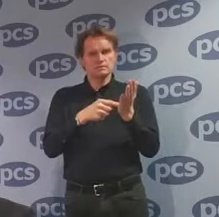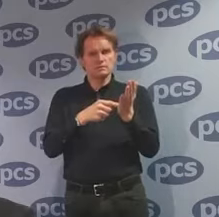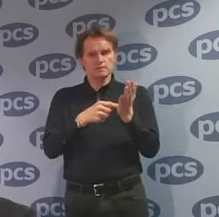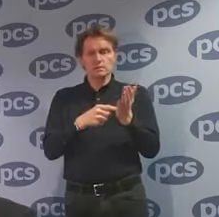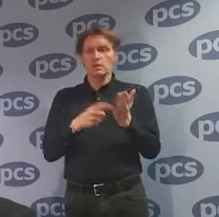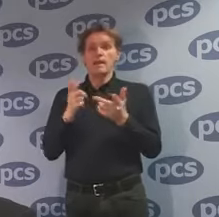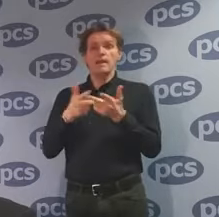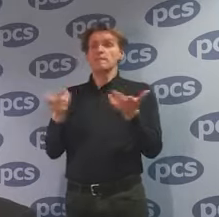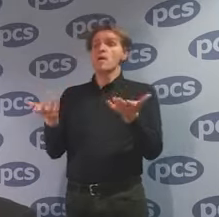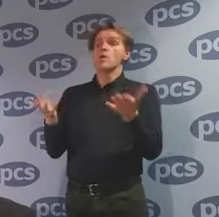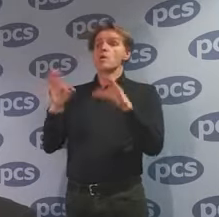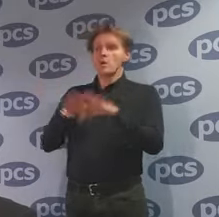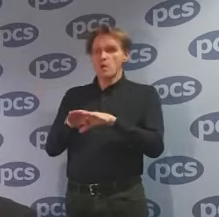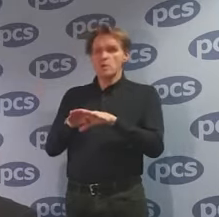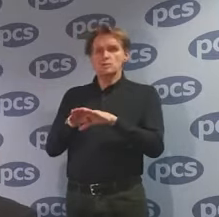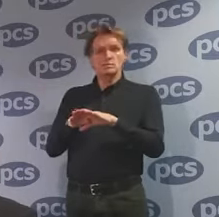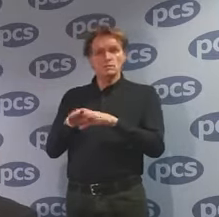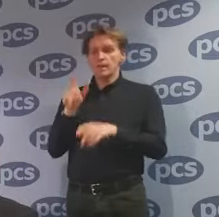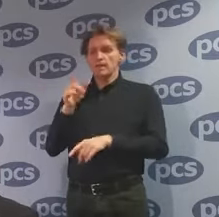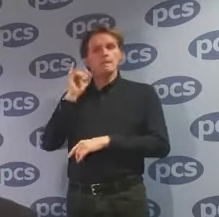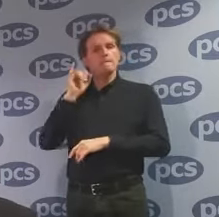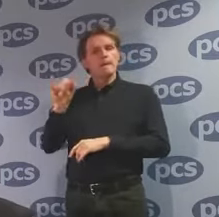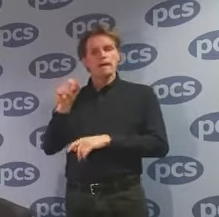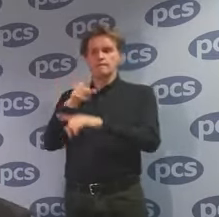also want to make this point wouldn't we that we joined the civil service Janice